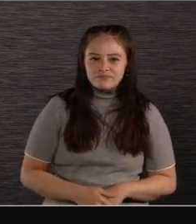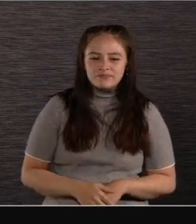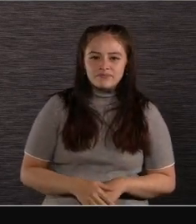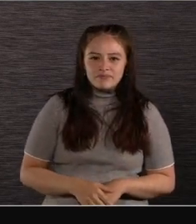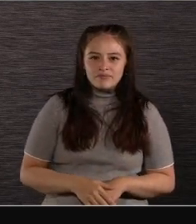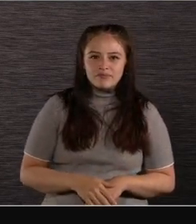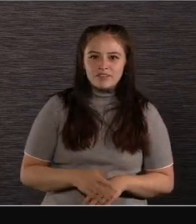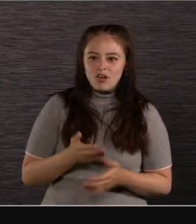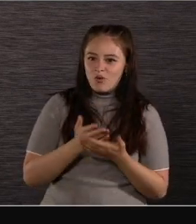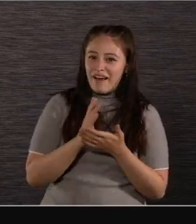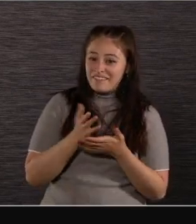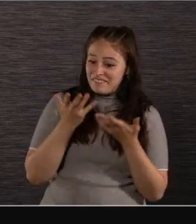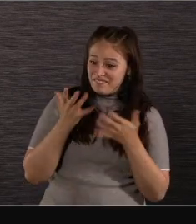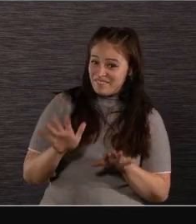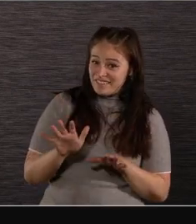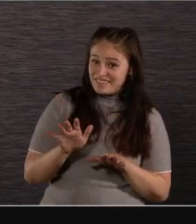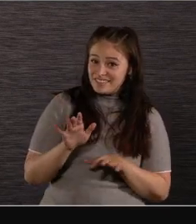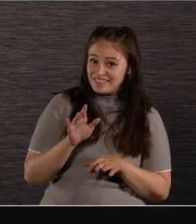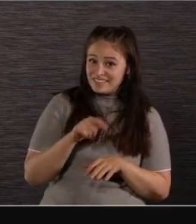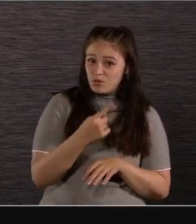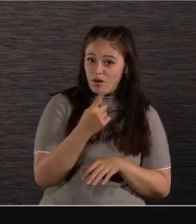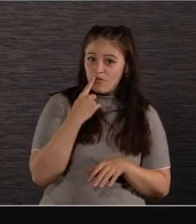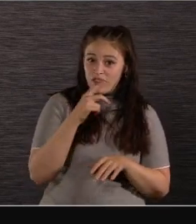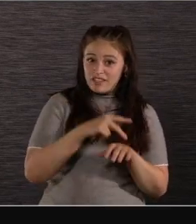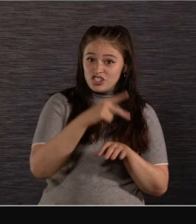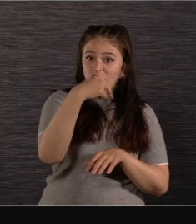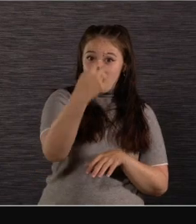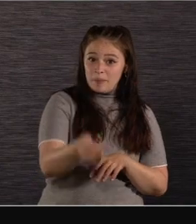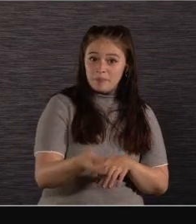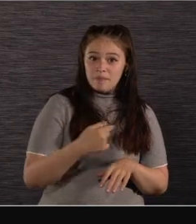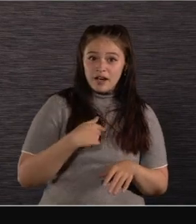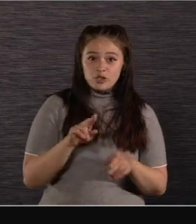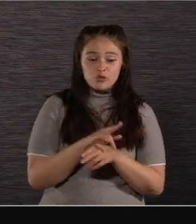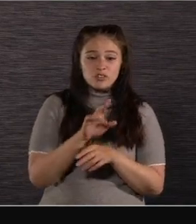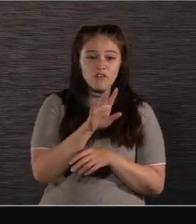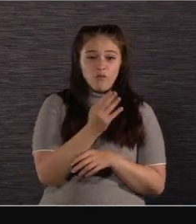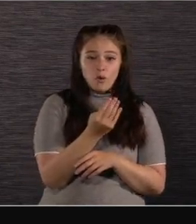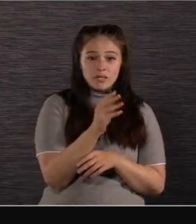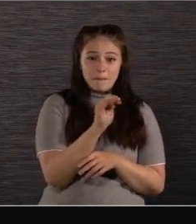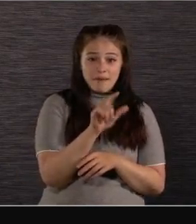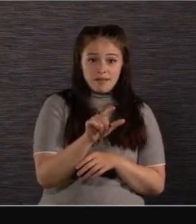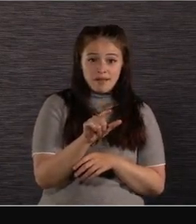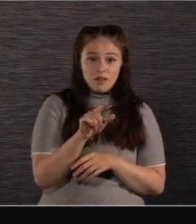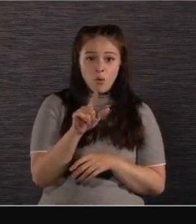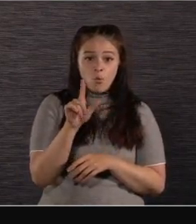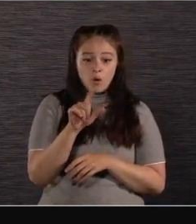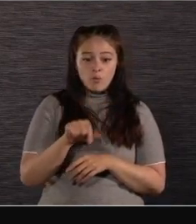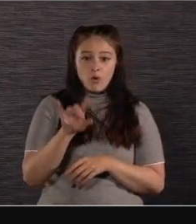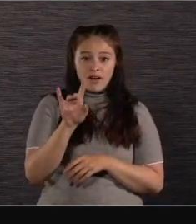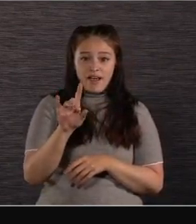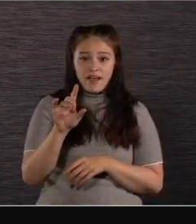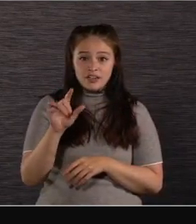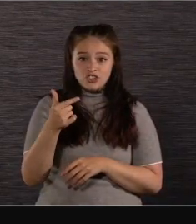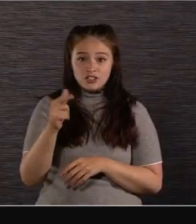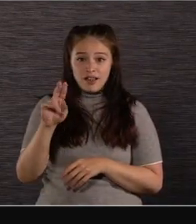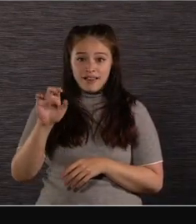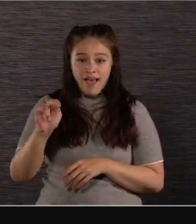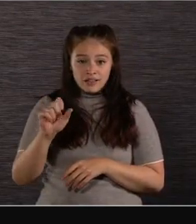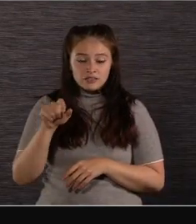all right. We just finished off on the jump. I used a 14 mil 1.8 GM Lens This thing is amazing.